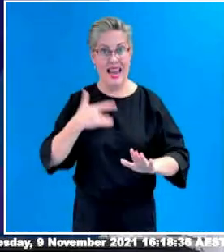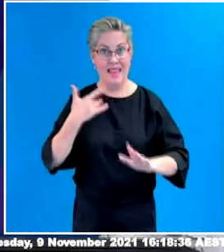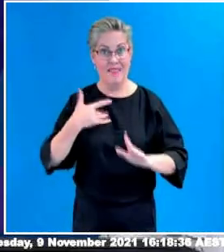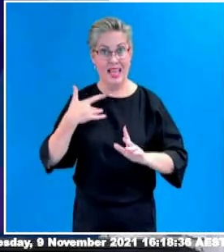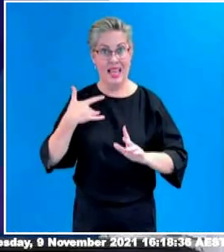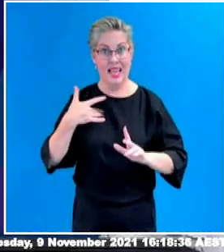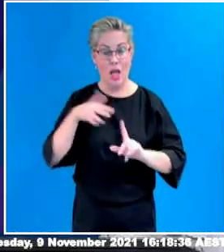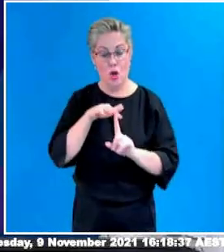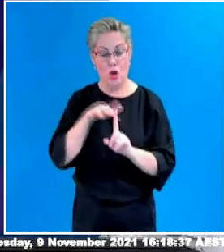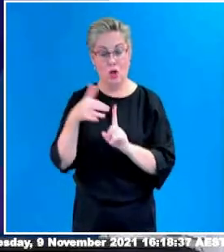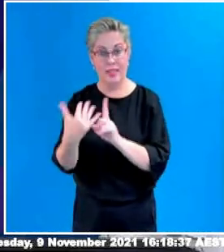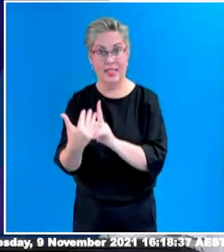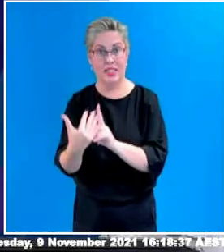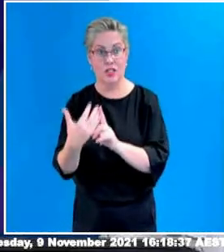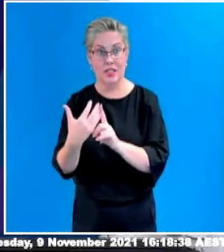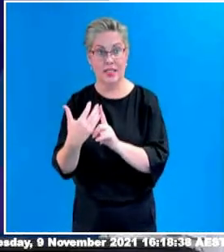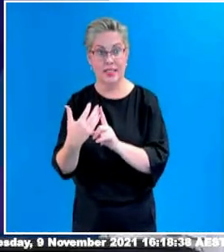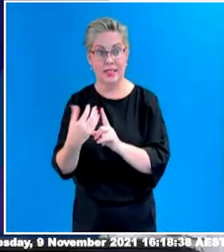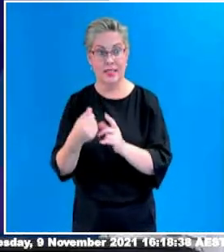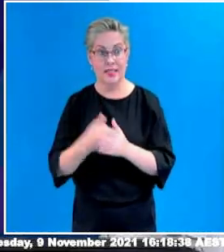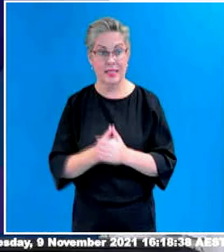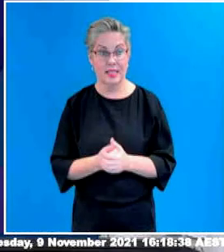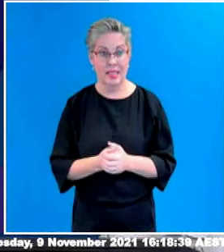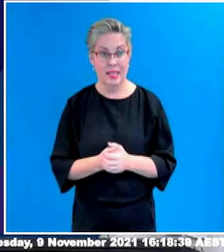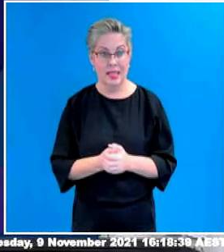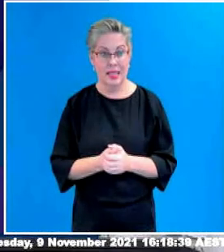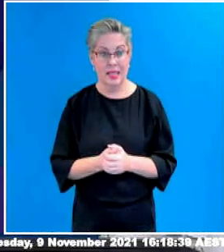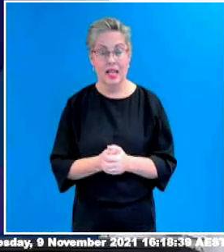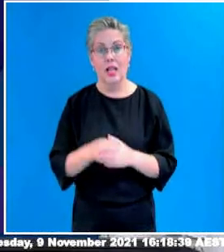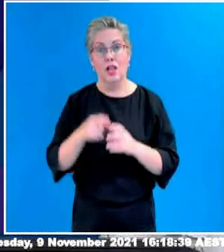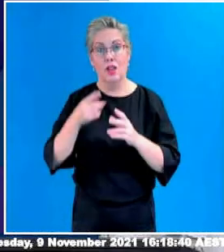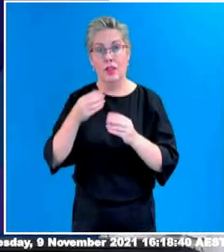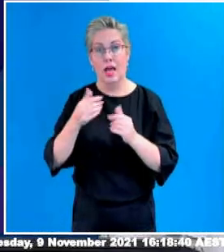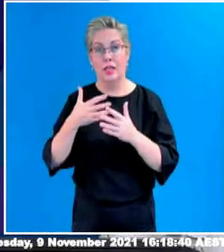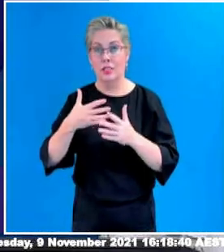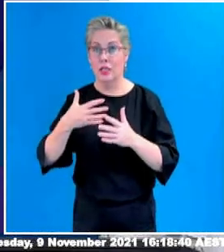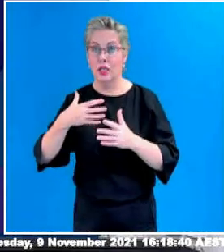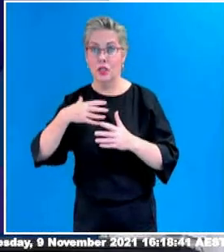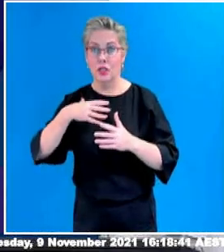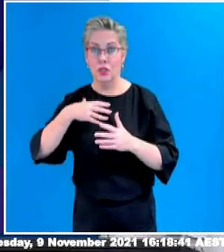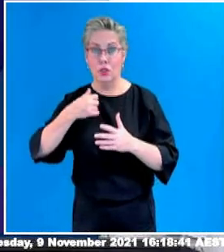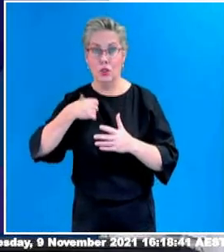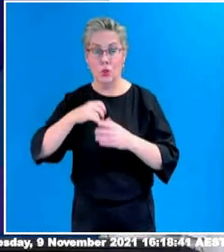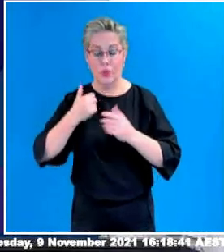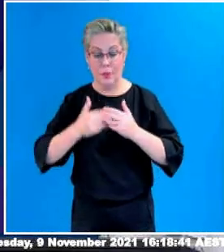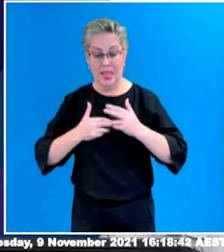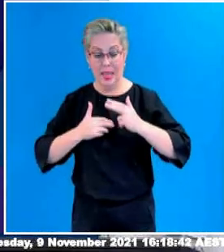understanding of disability develops and as attitudinal and environmental circumstances change.